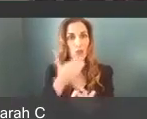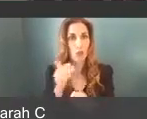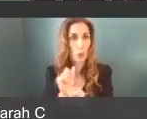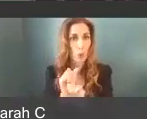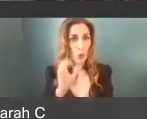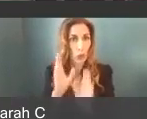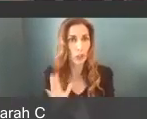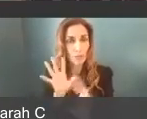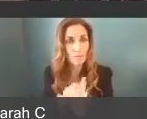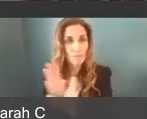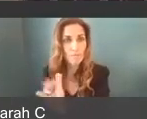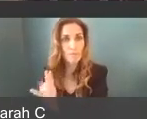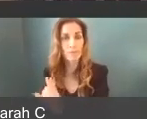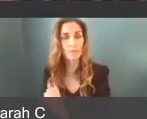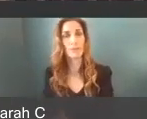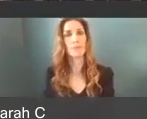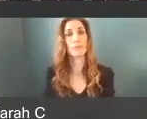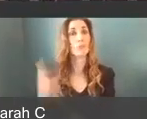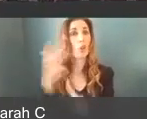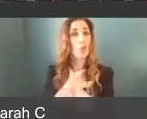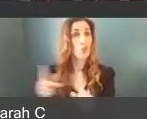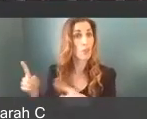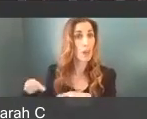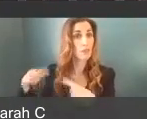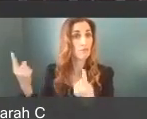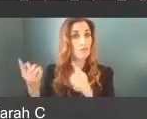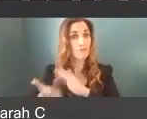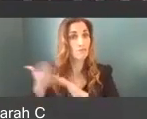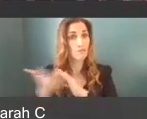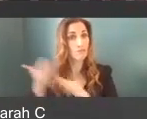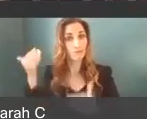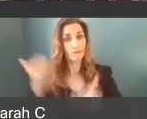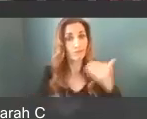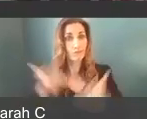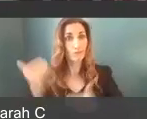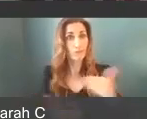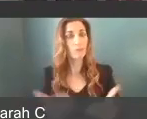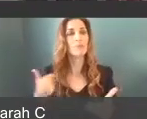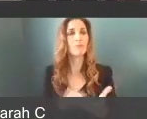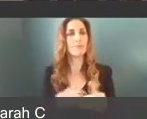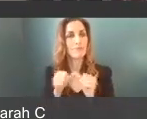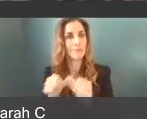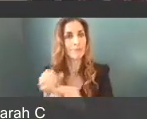With three months of operations under our belt, we continue to improve our clinic operations.